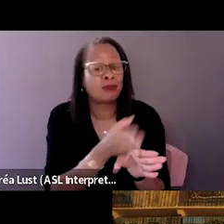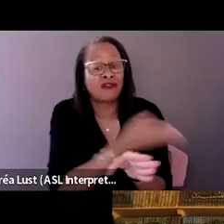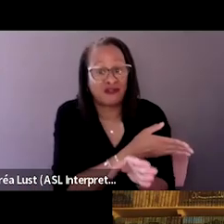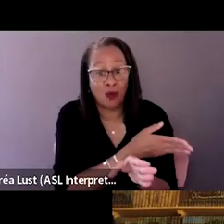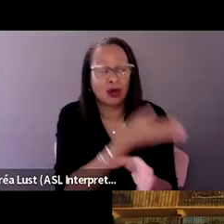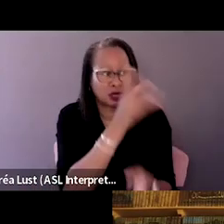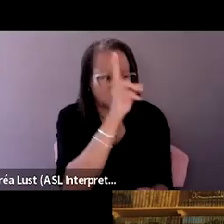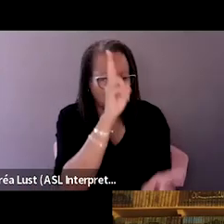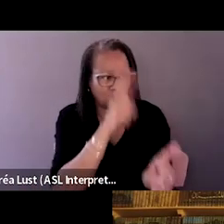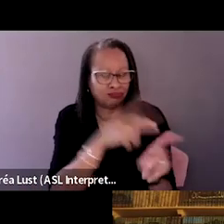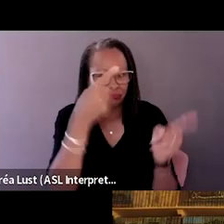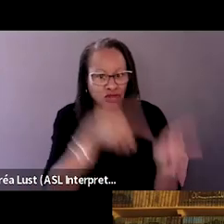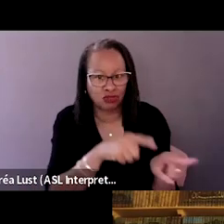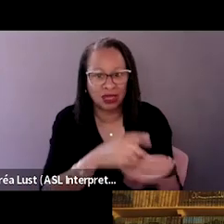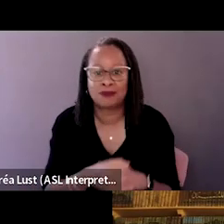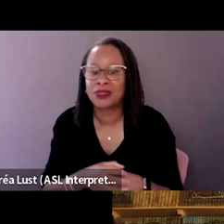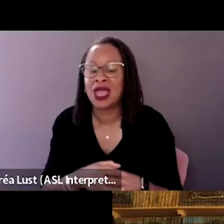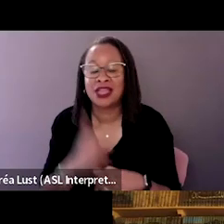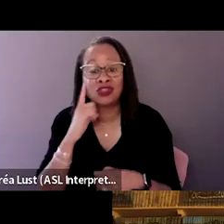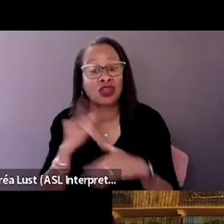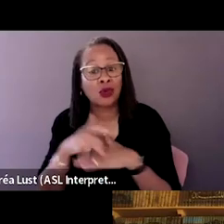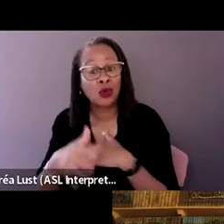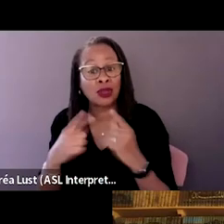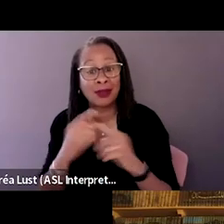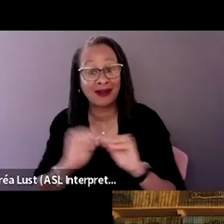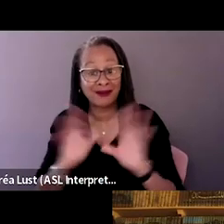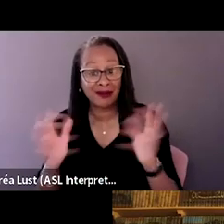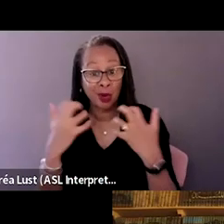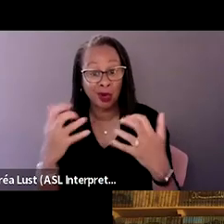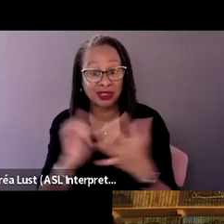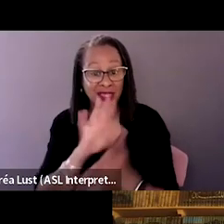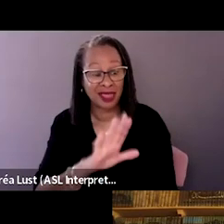You think earlier about a very clear audience that that broadcaster has in mind